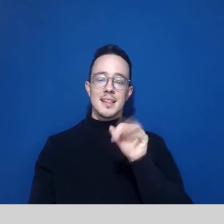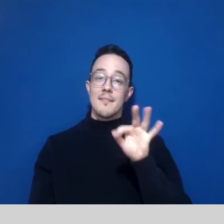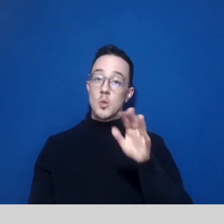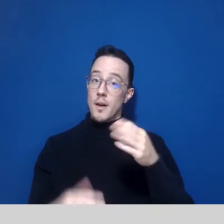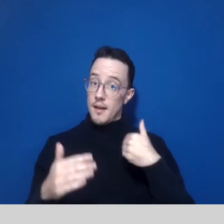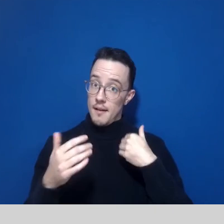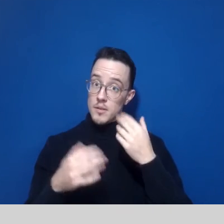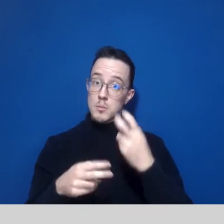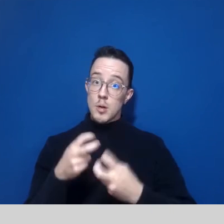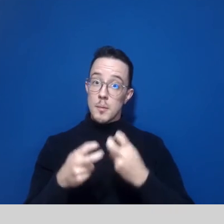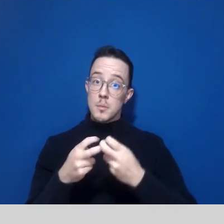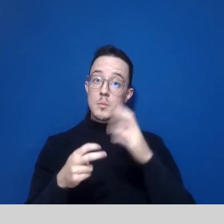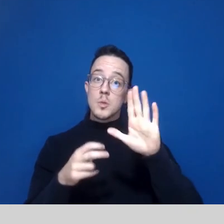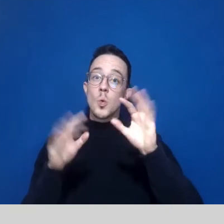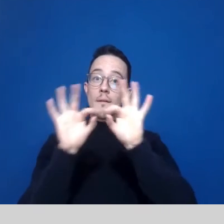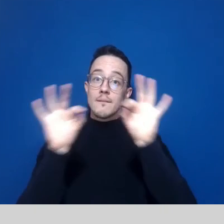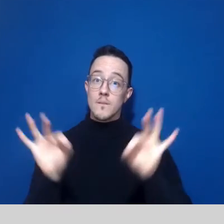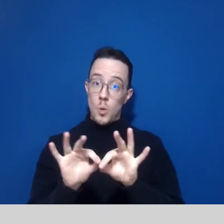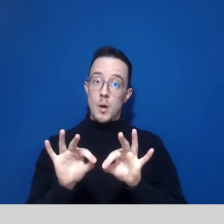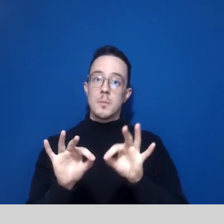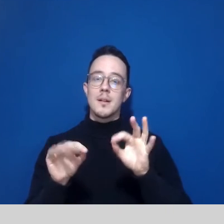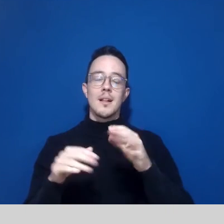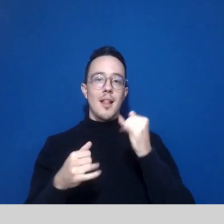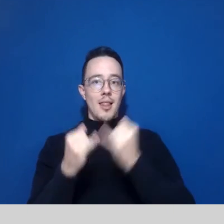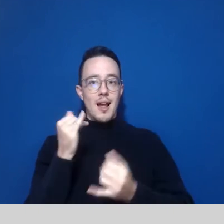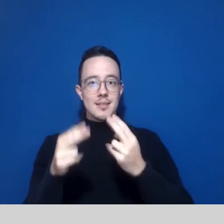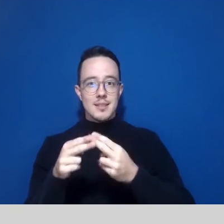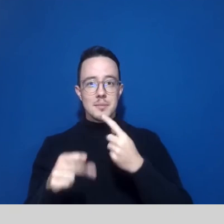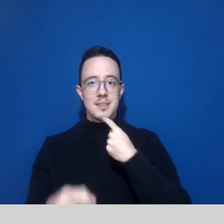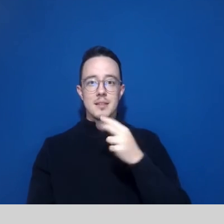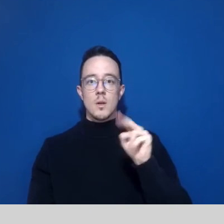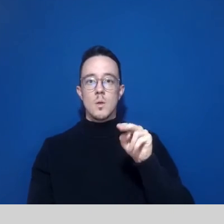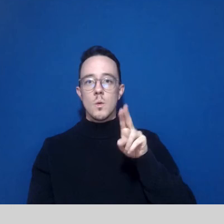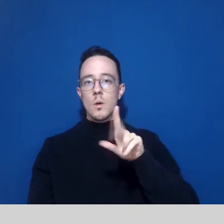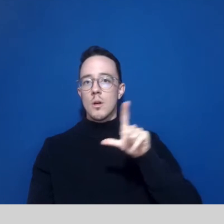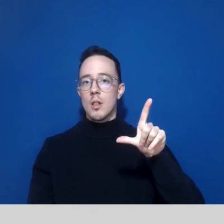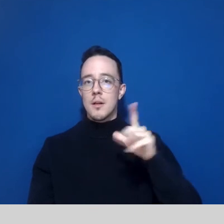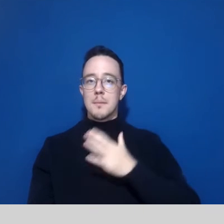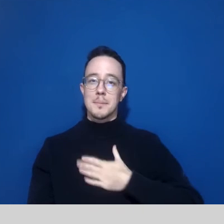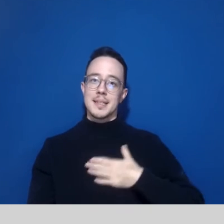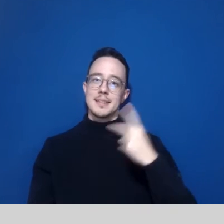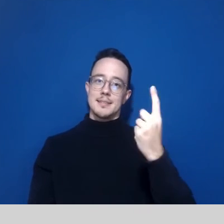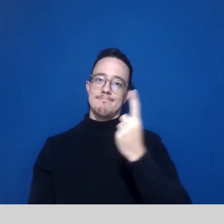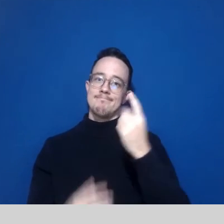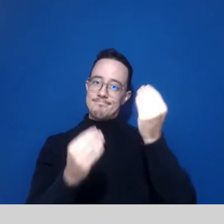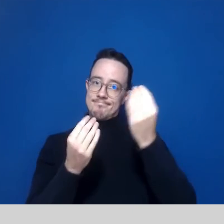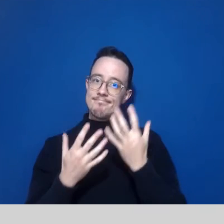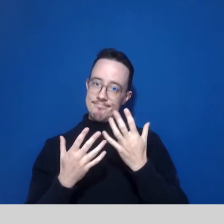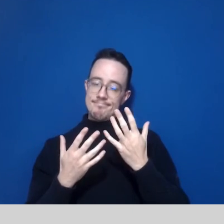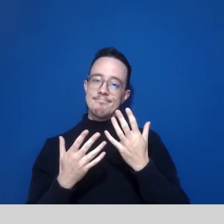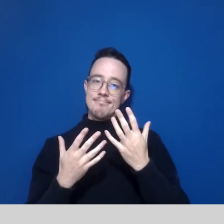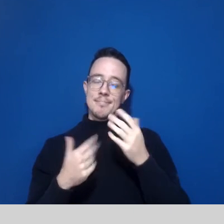If you have a problem with, if your last name is null and the form has a problem with your name, then please see me after my talk,